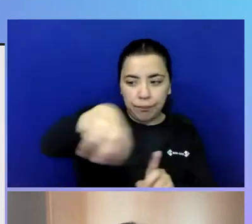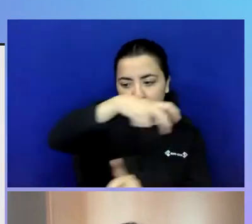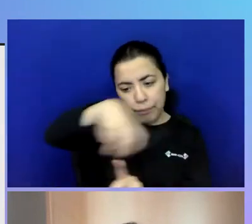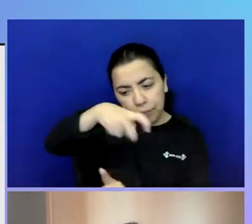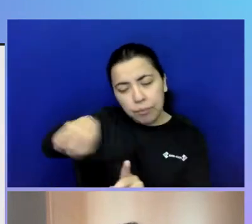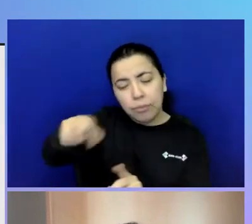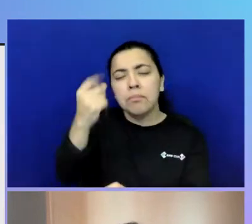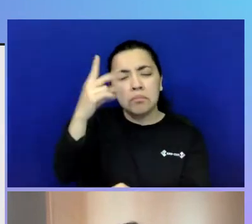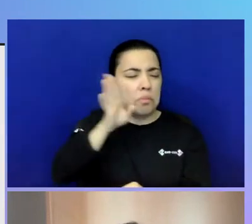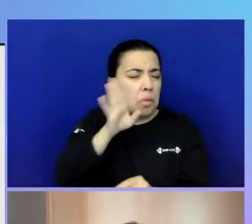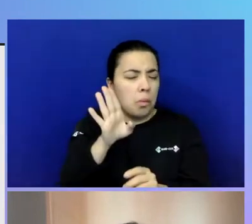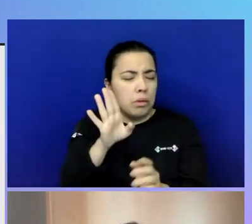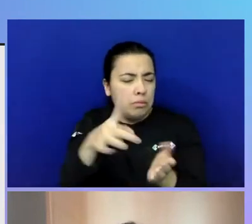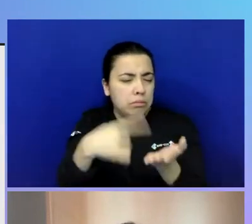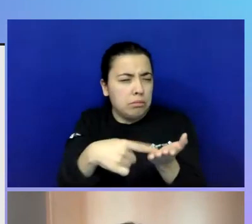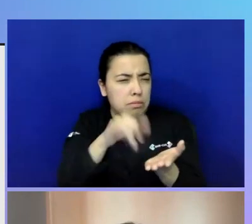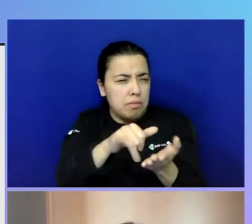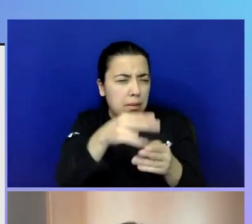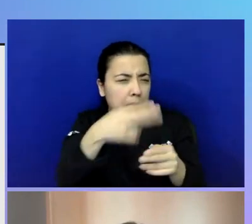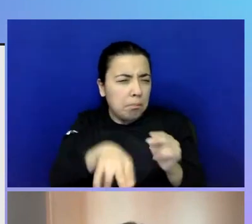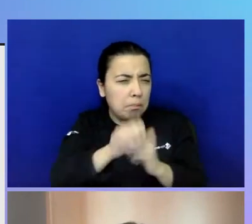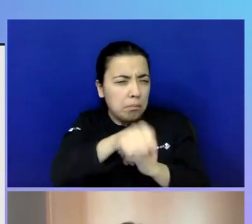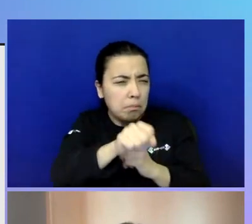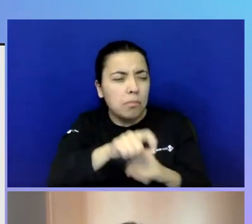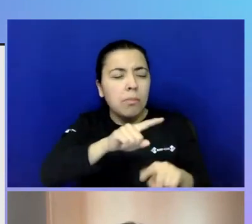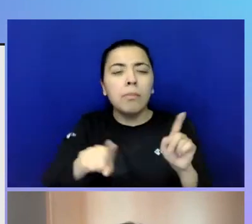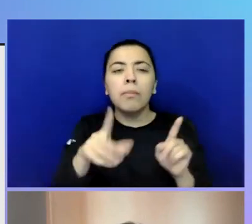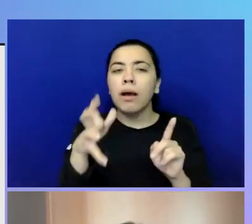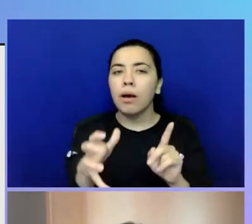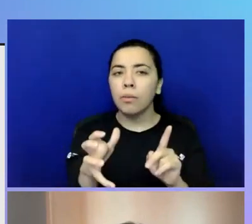course I will be touching on that. But I wanted to tell our